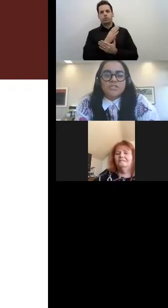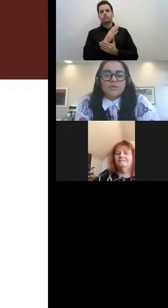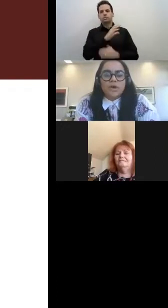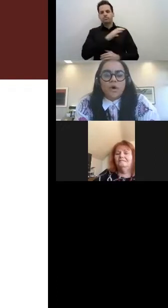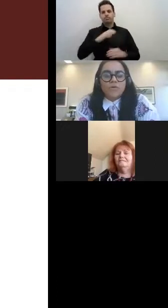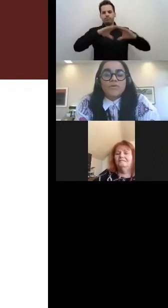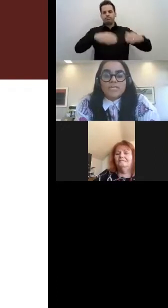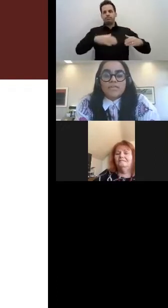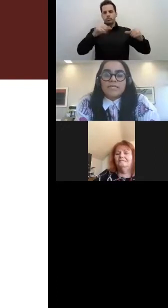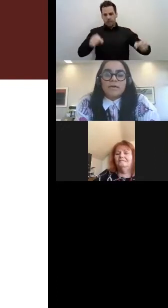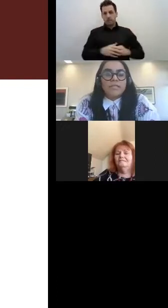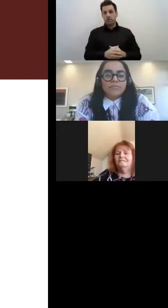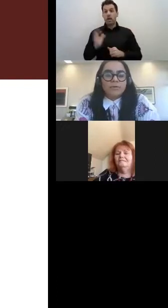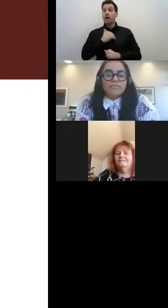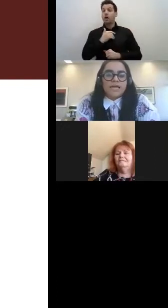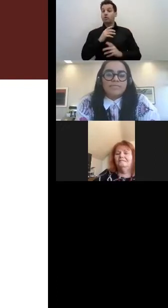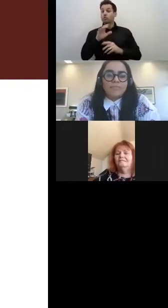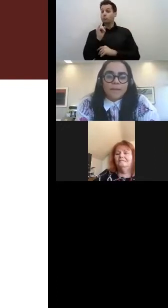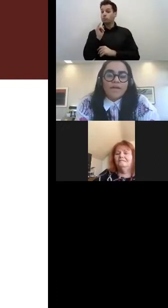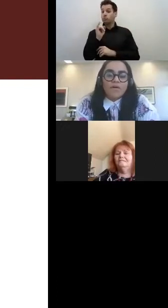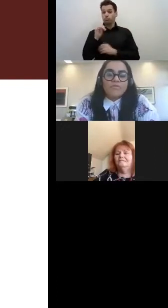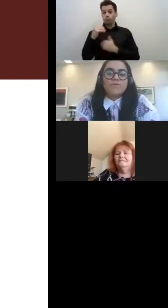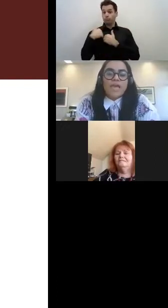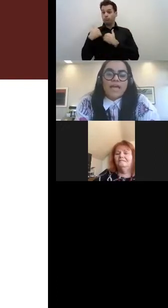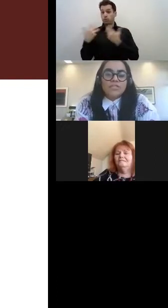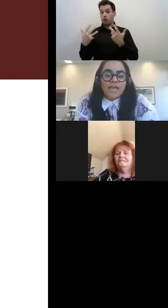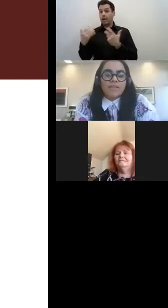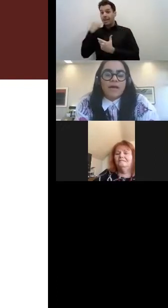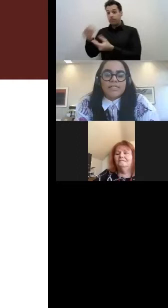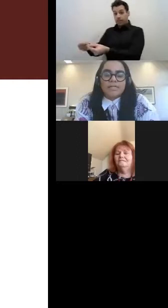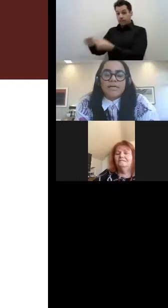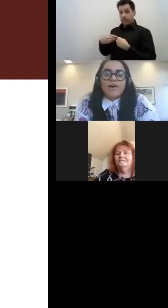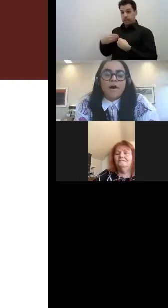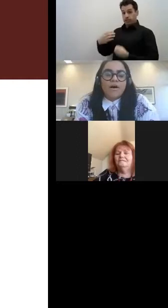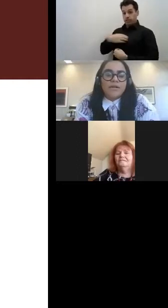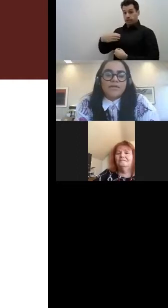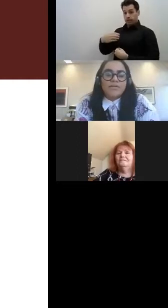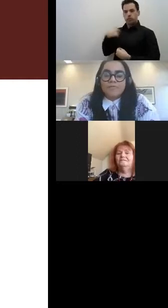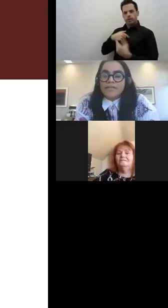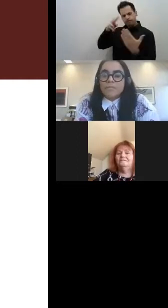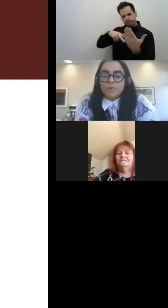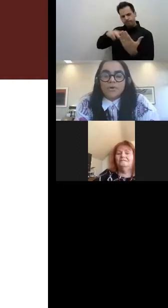to oversee this complaint process but also to educate the public on human rights more